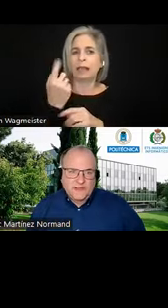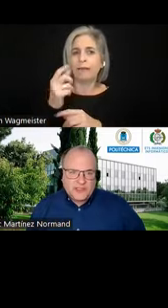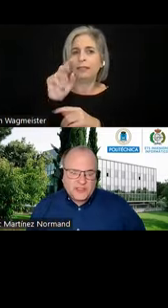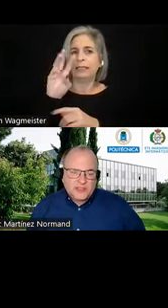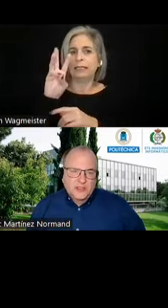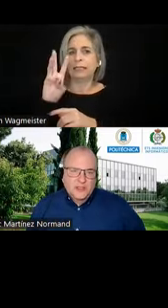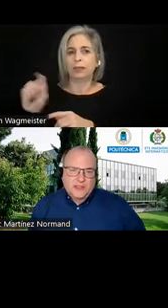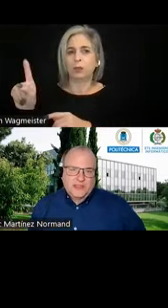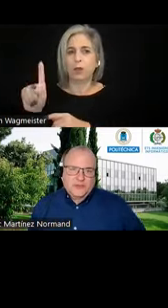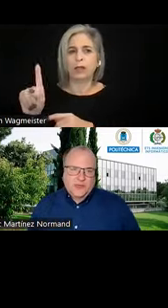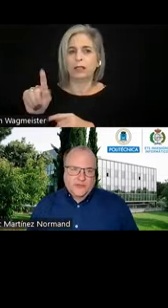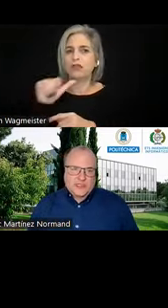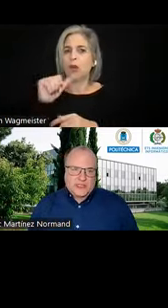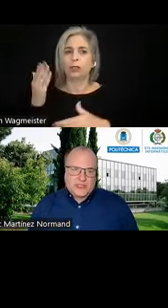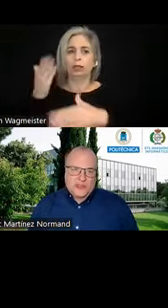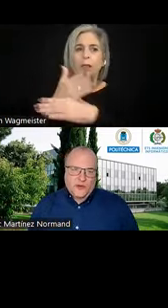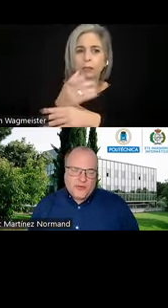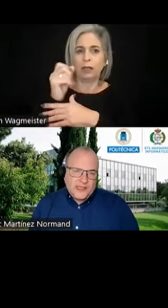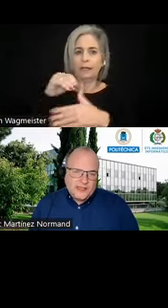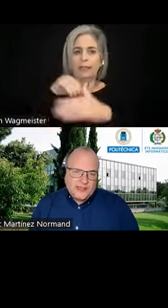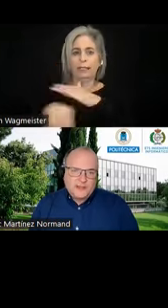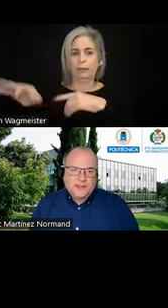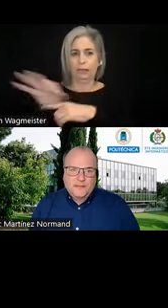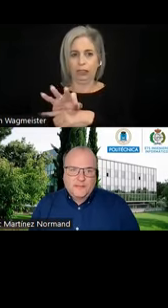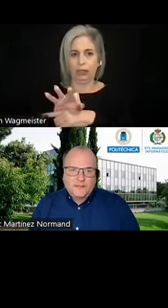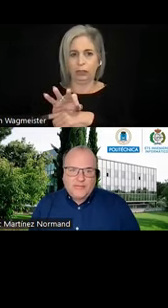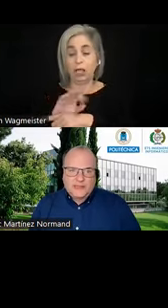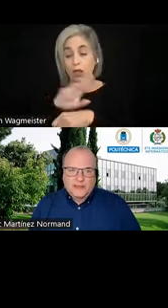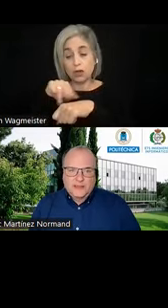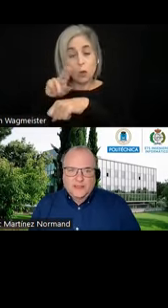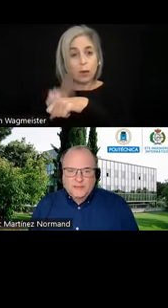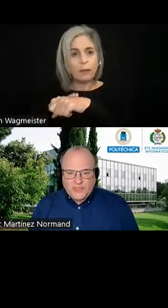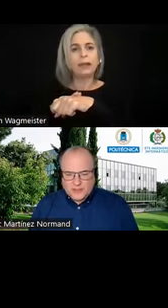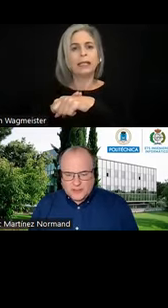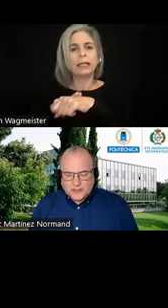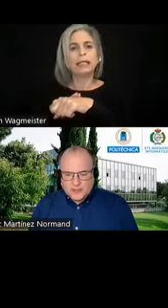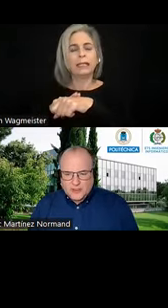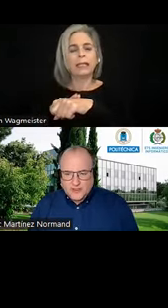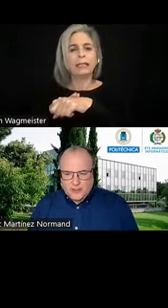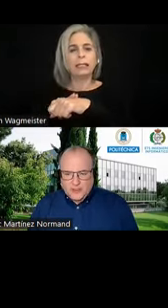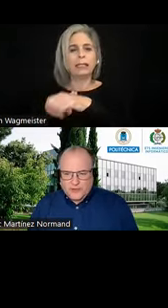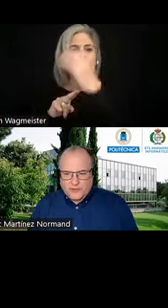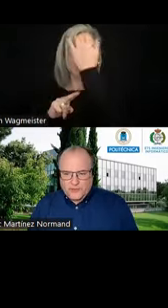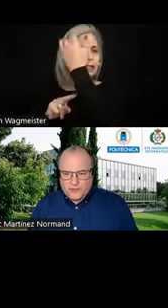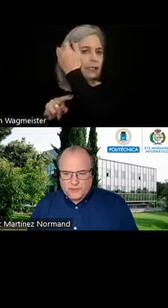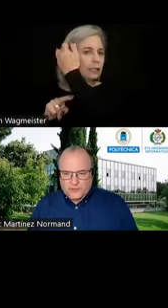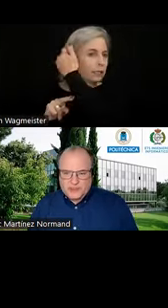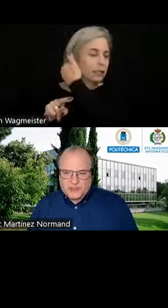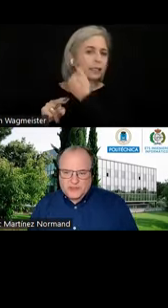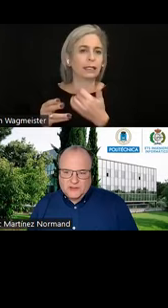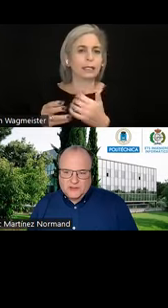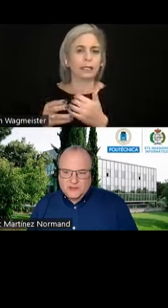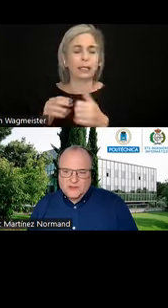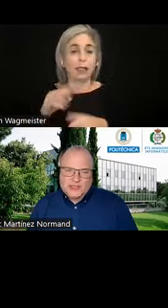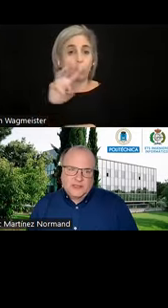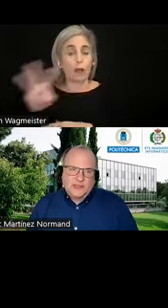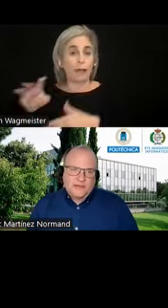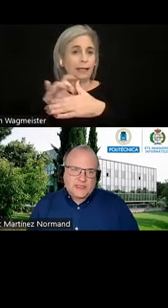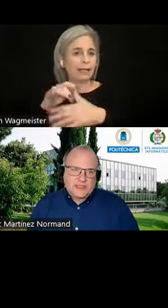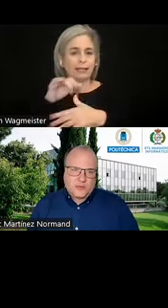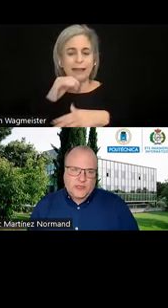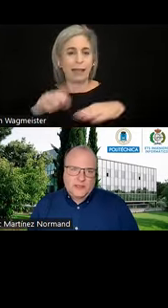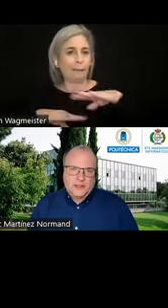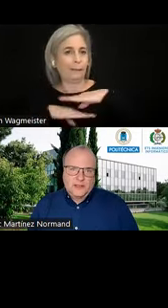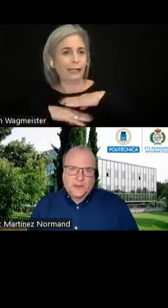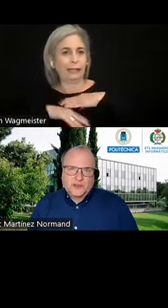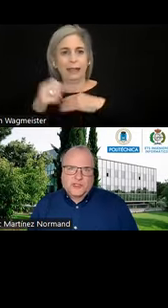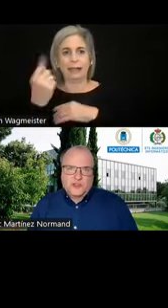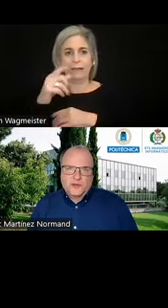features. That is normally met because for web content to not meet 11.6.1, the web content